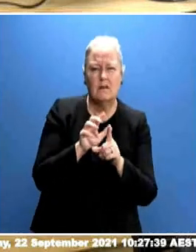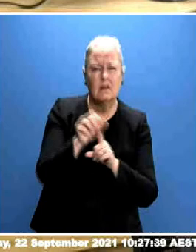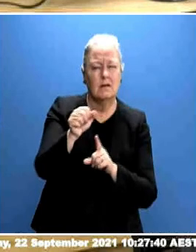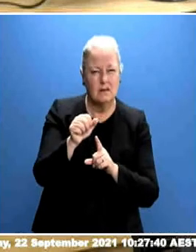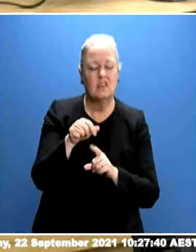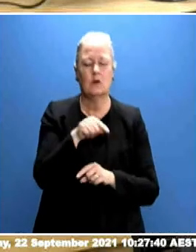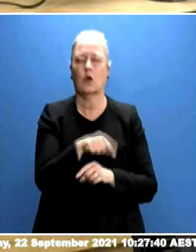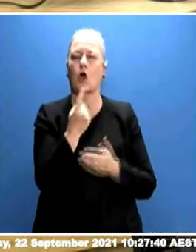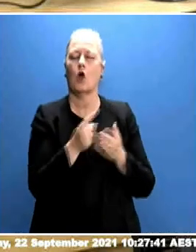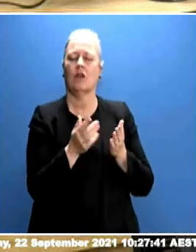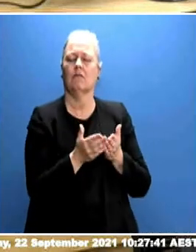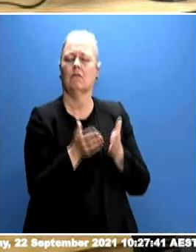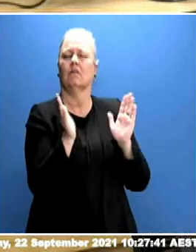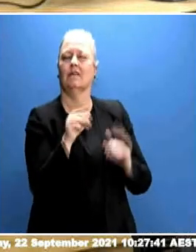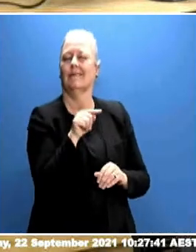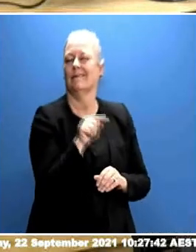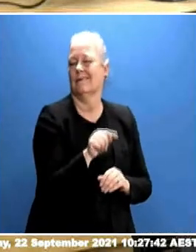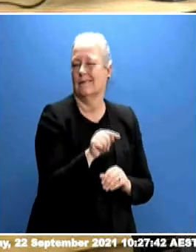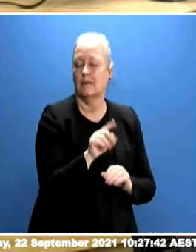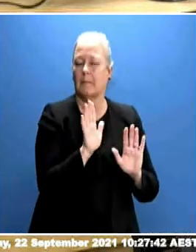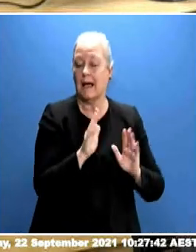to start getting some therapy going in the meantime.